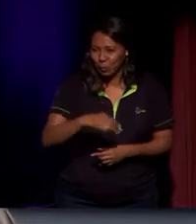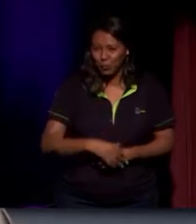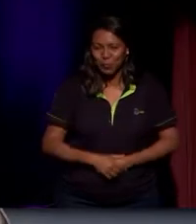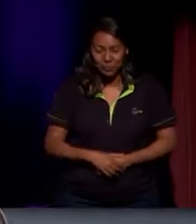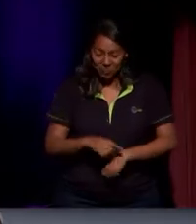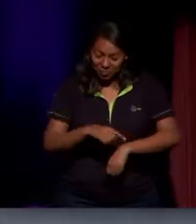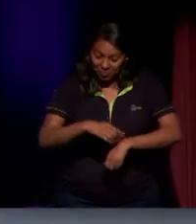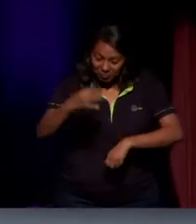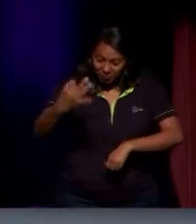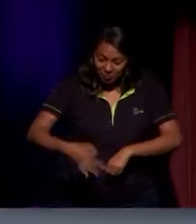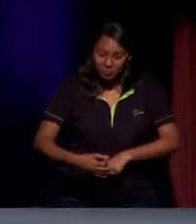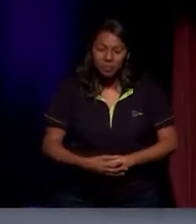Muna.